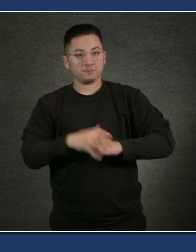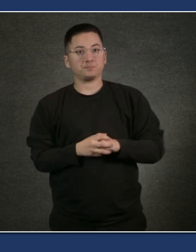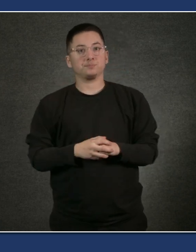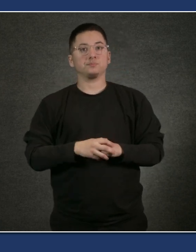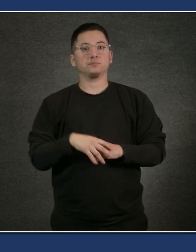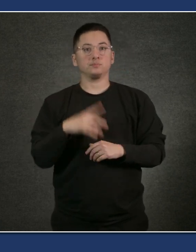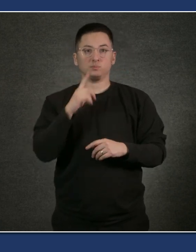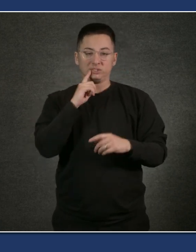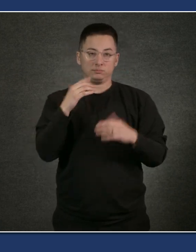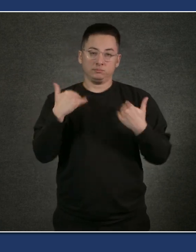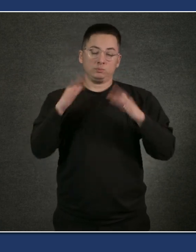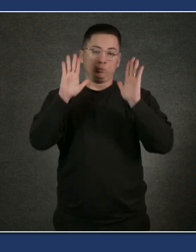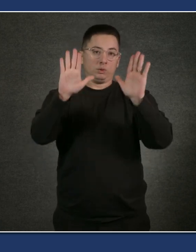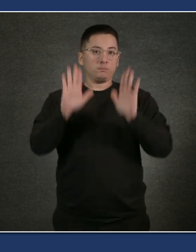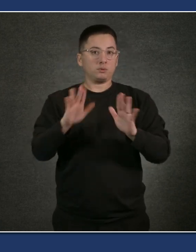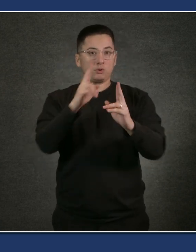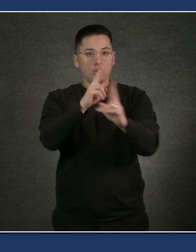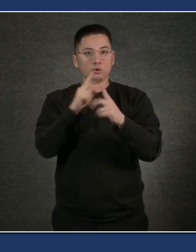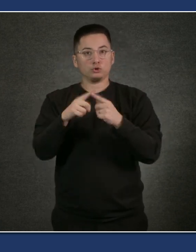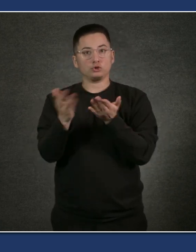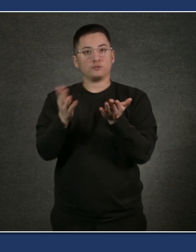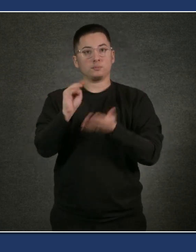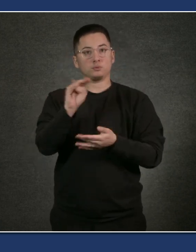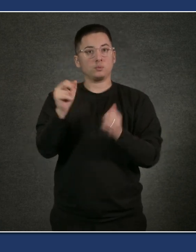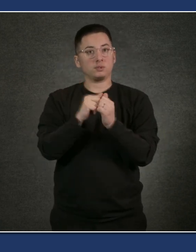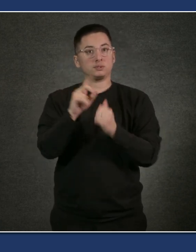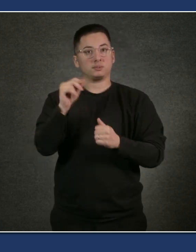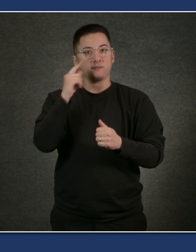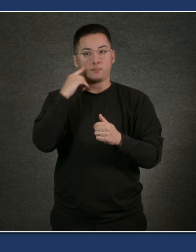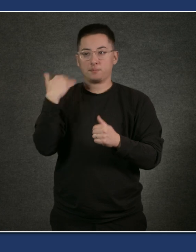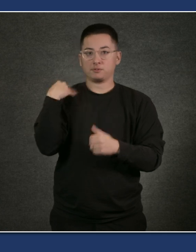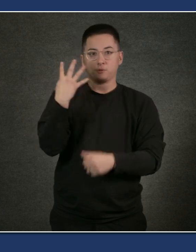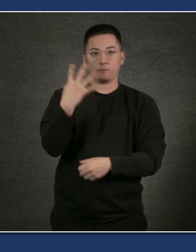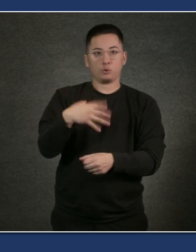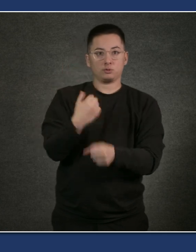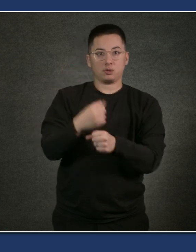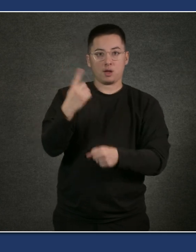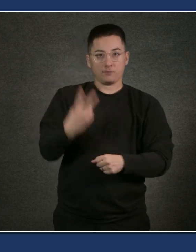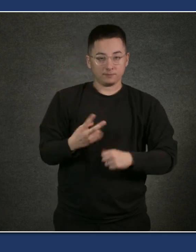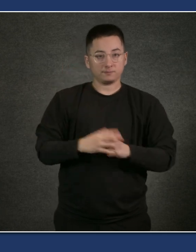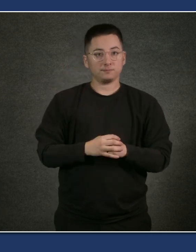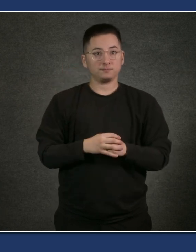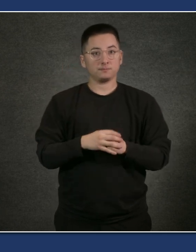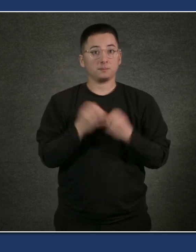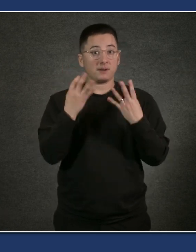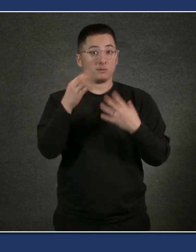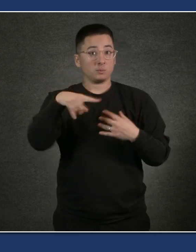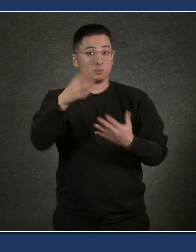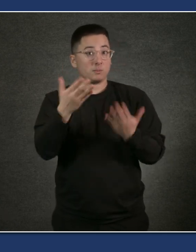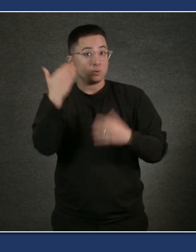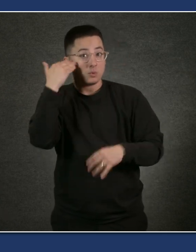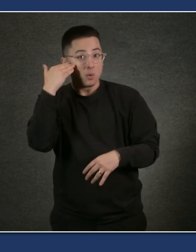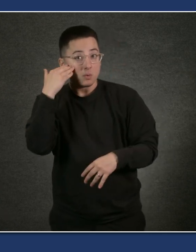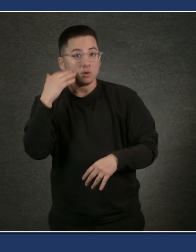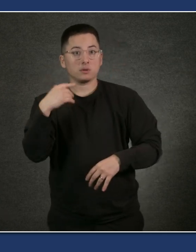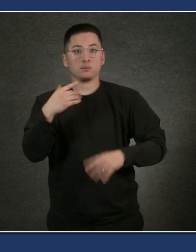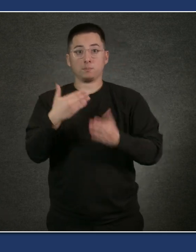with disabilities for the past four and a half years. As many of you may know, prior to my time with MCD, I worked in international development,